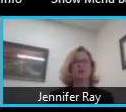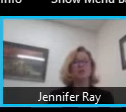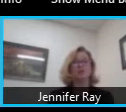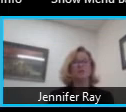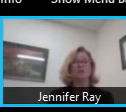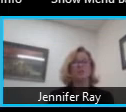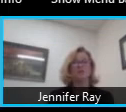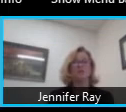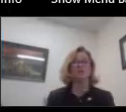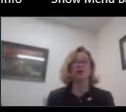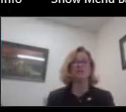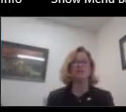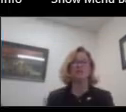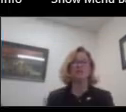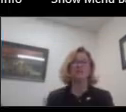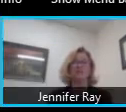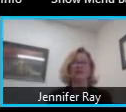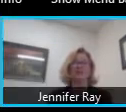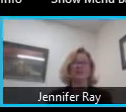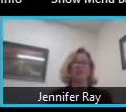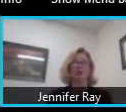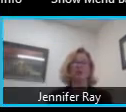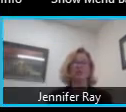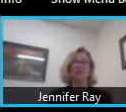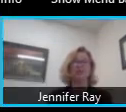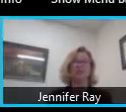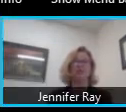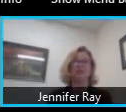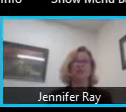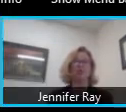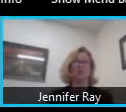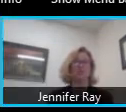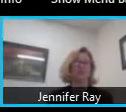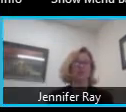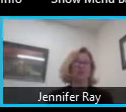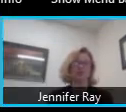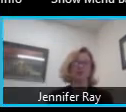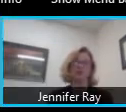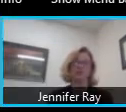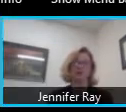during this webex you have the ability to enter questions in the q a feature and you may